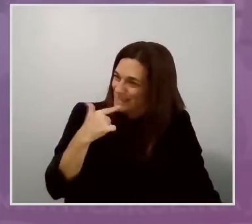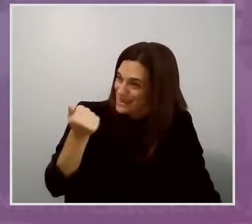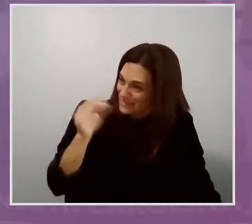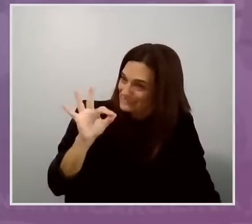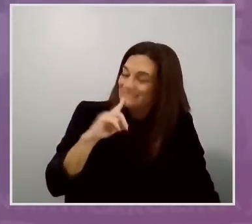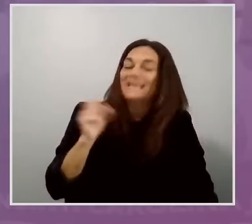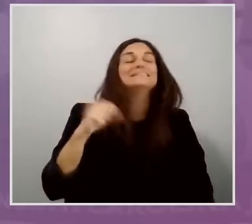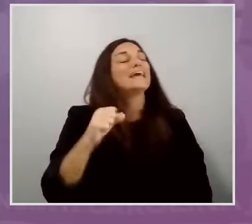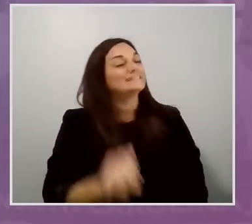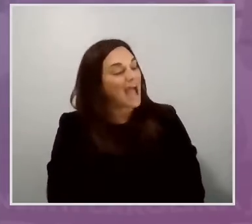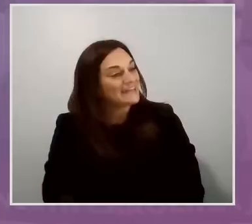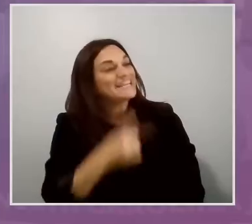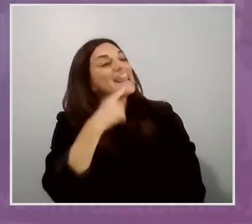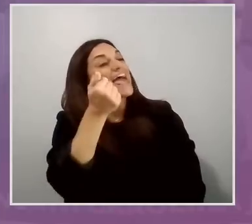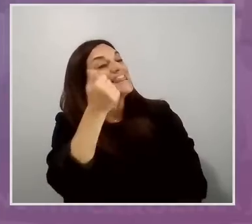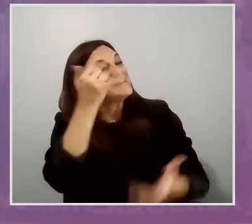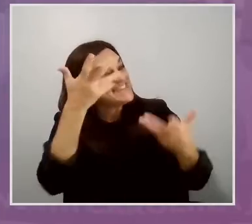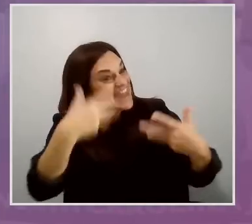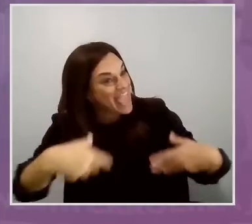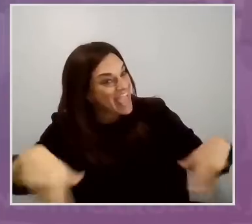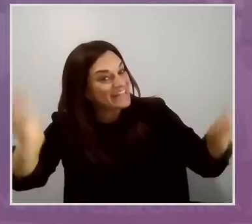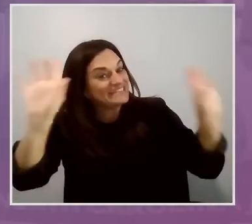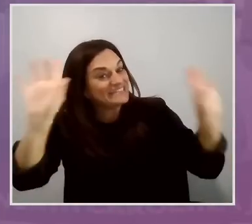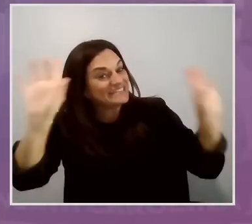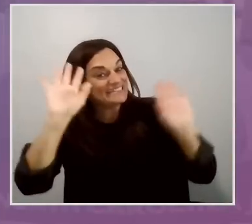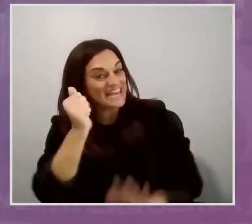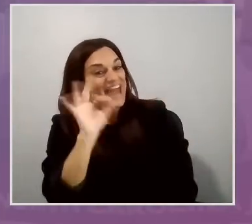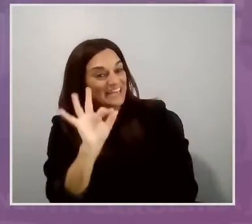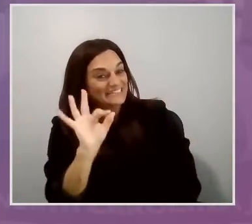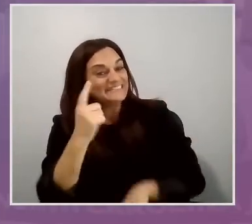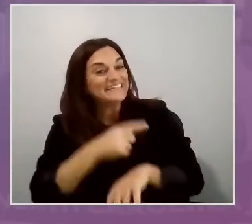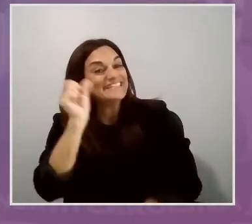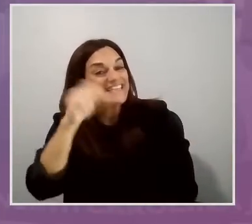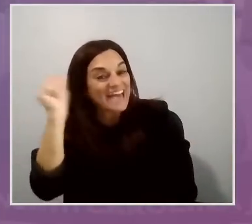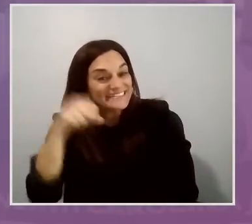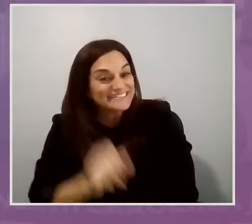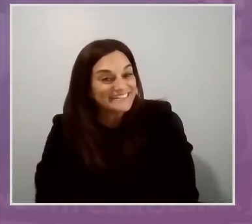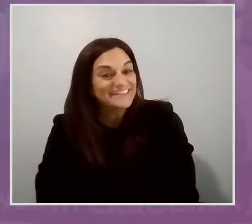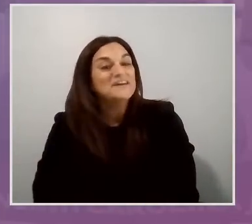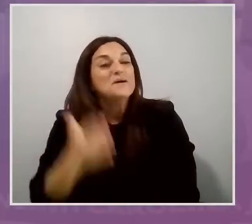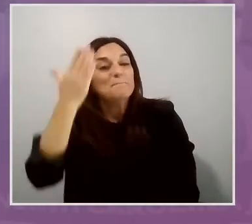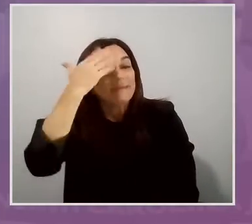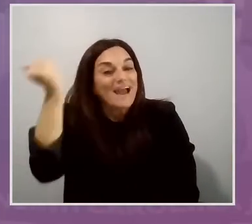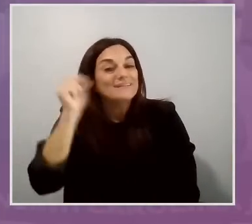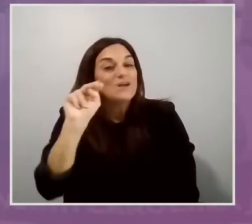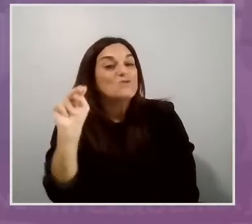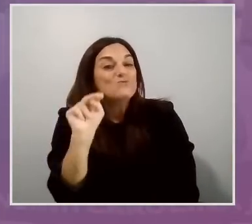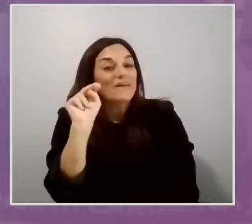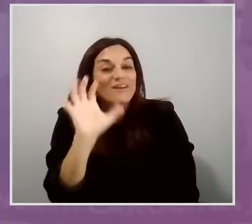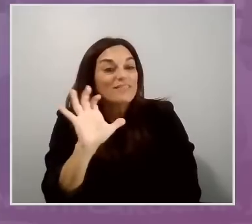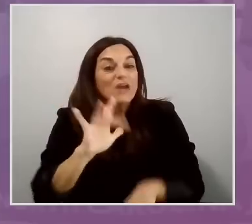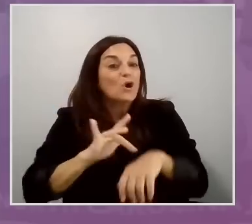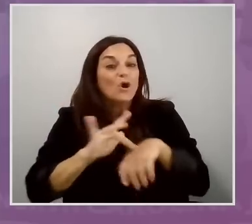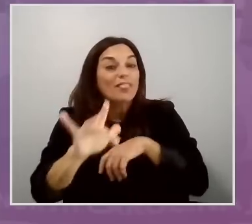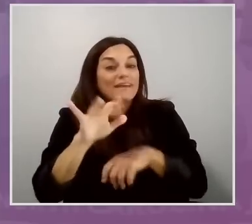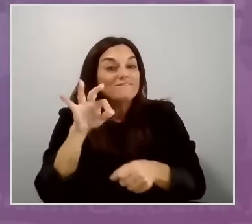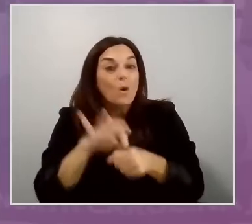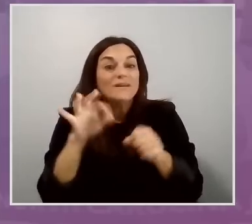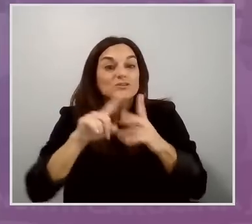YES, THAT'S WHAT I SAID. KAMALA, DID YOU SAY IT ENDS IN 19 DAYS? YES, I DID.